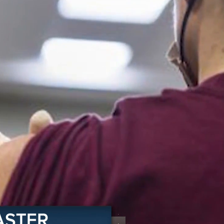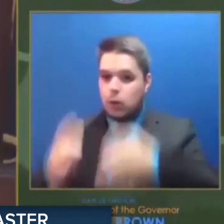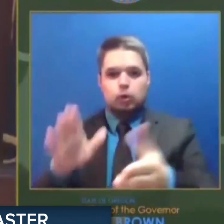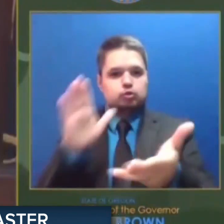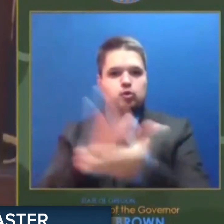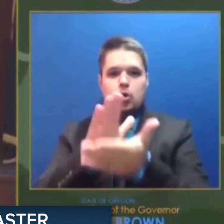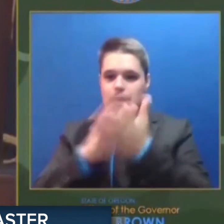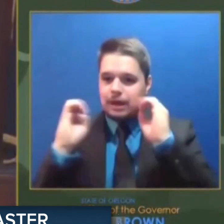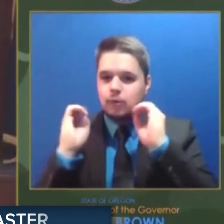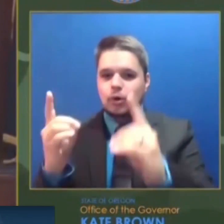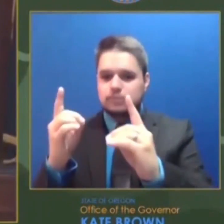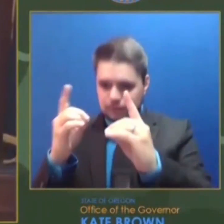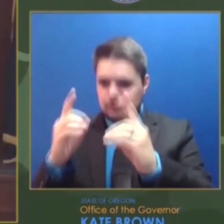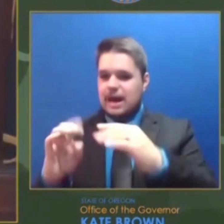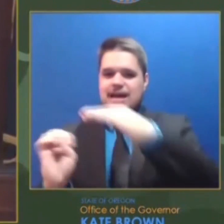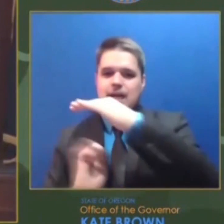DELIVERY SUMMIT AT THE NATIONAL GUARD, INCLUDING